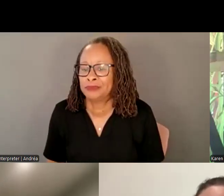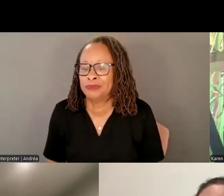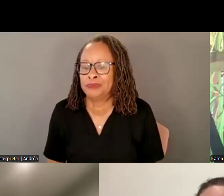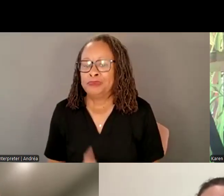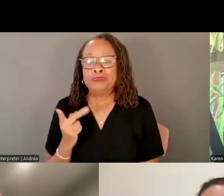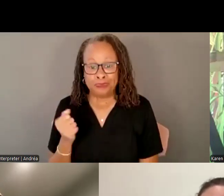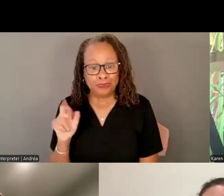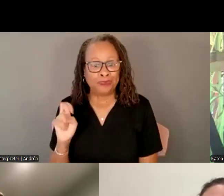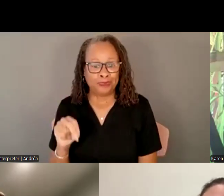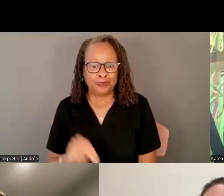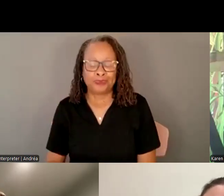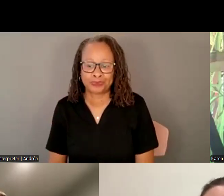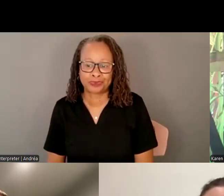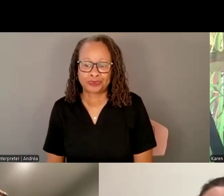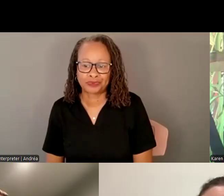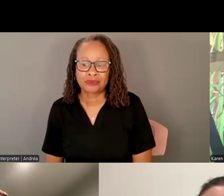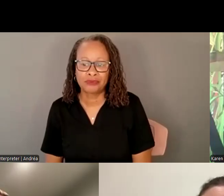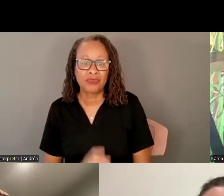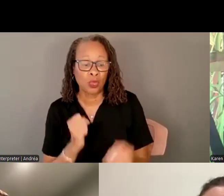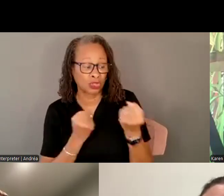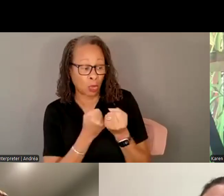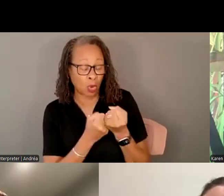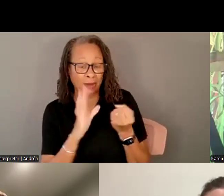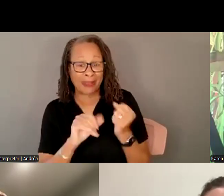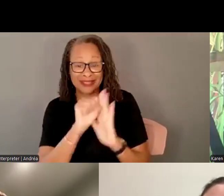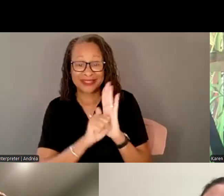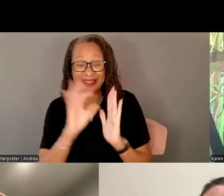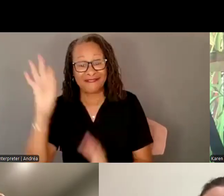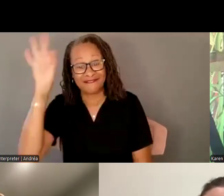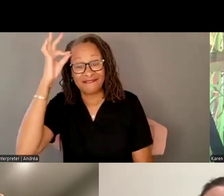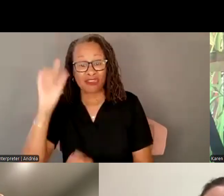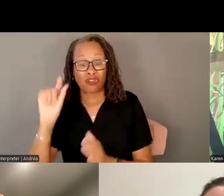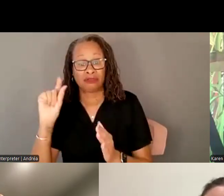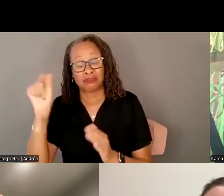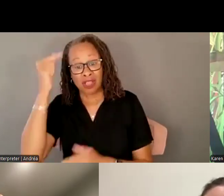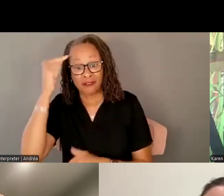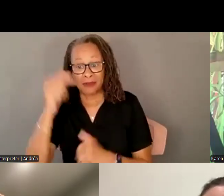So we're funded by the state and the federal government, so there's no cost